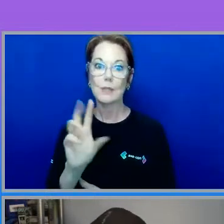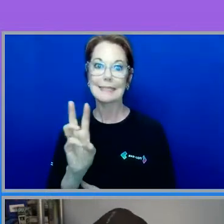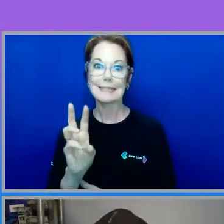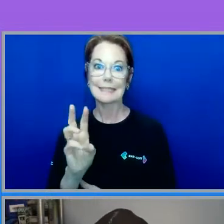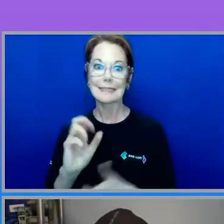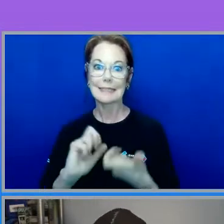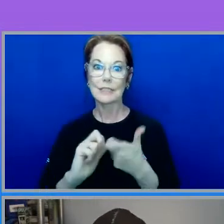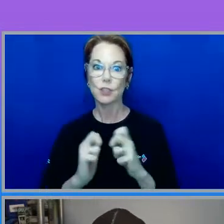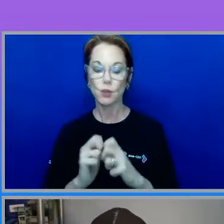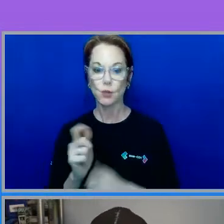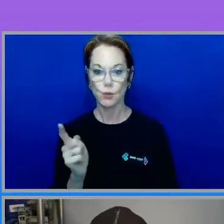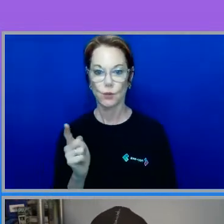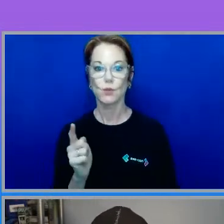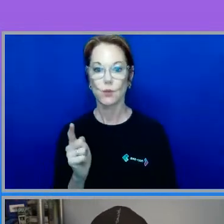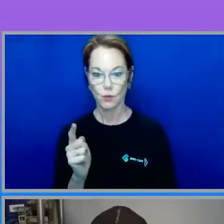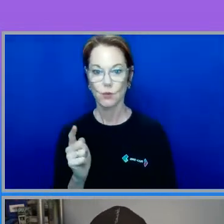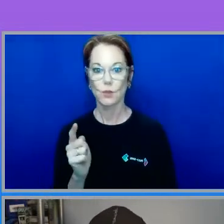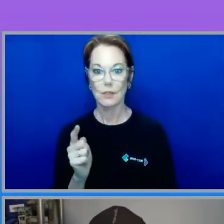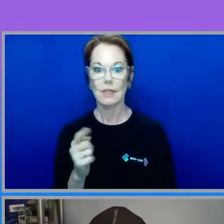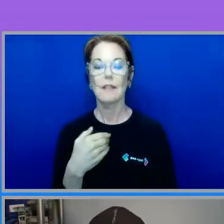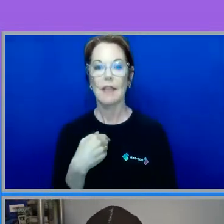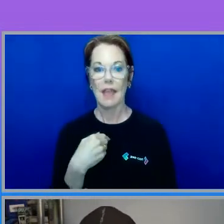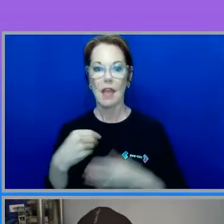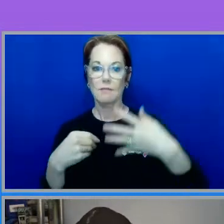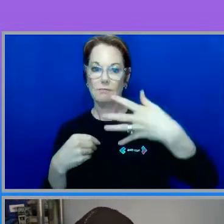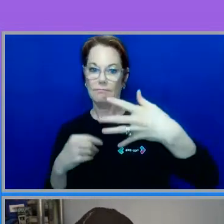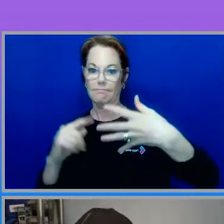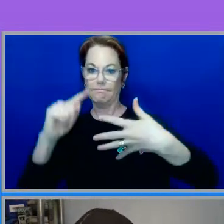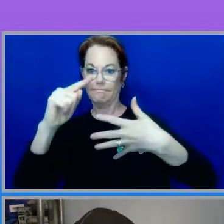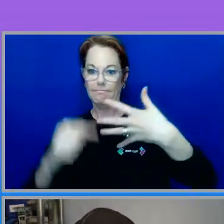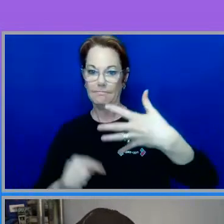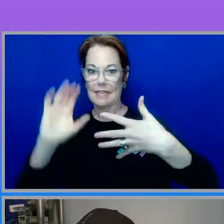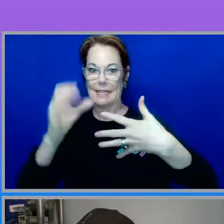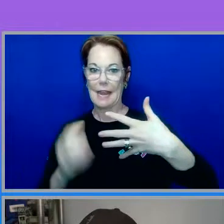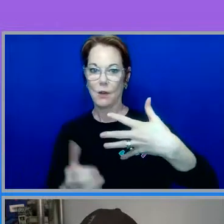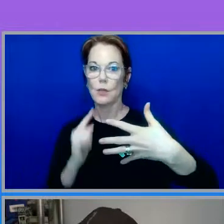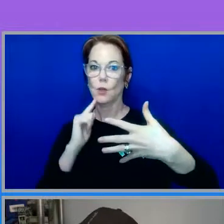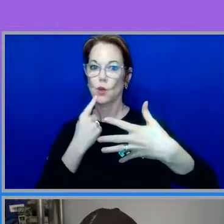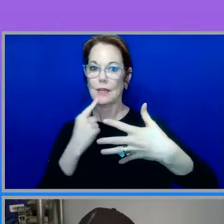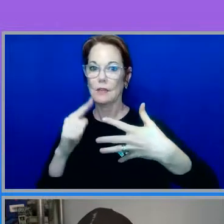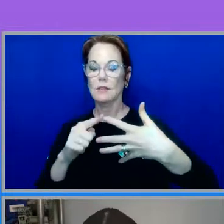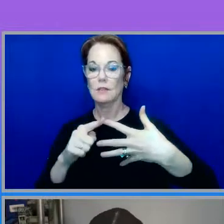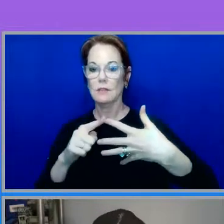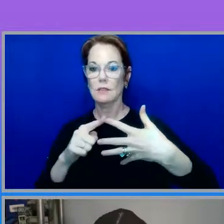issues. And these issues are categorized by severity